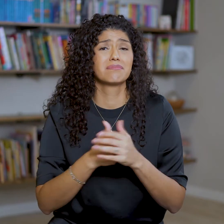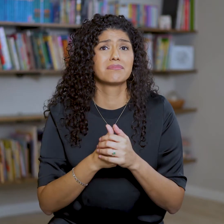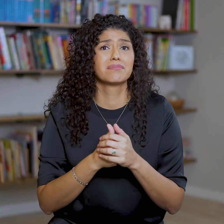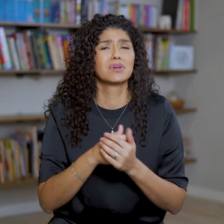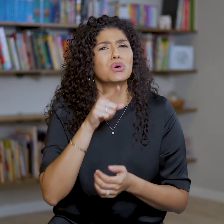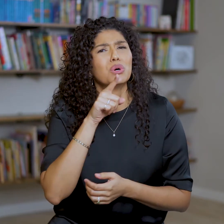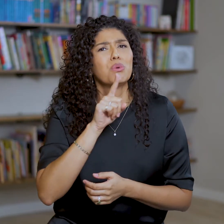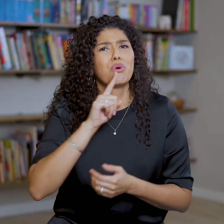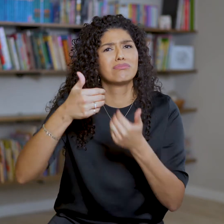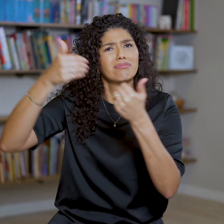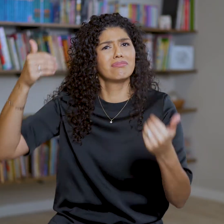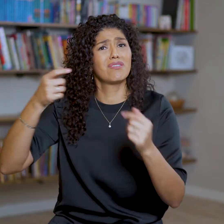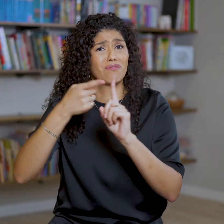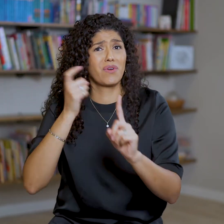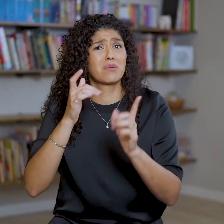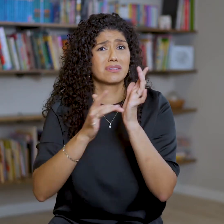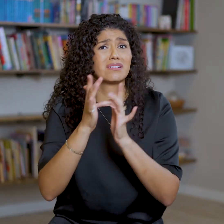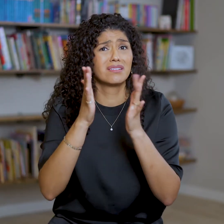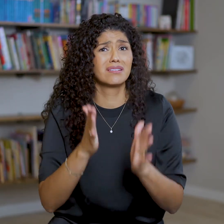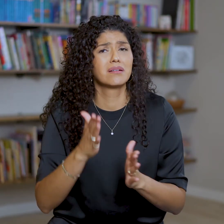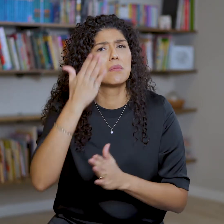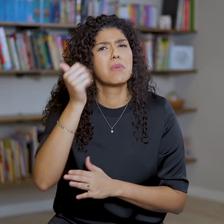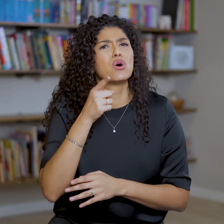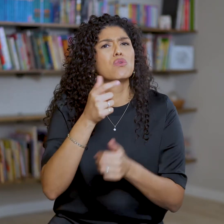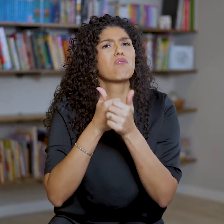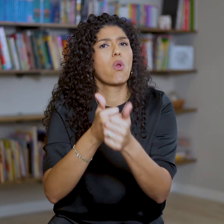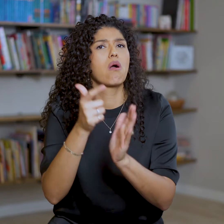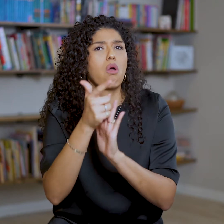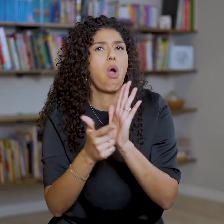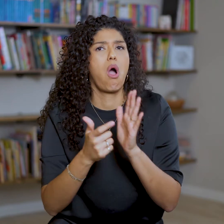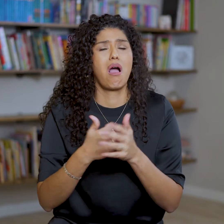“You are severed from Christ, you who would be justified by the law.”